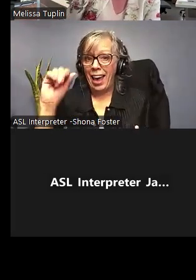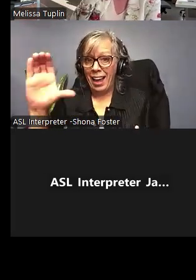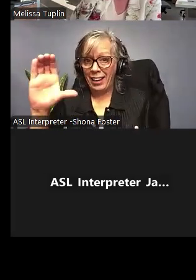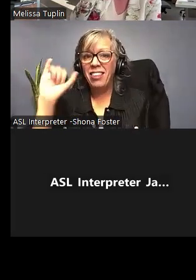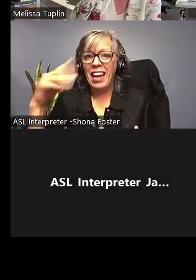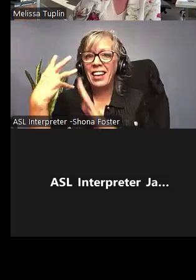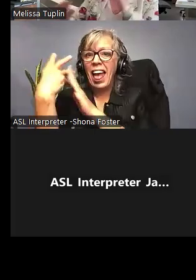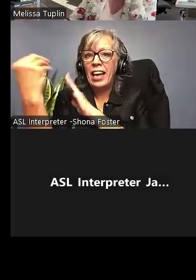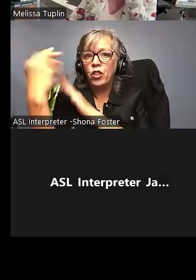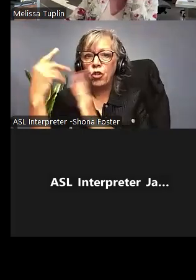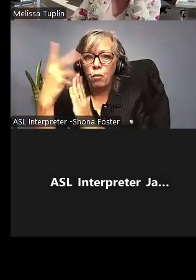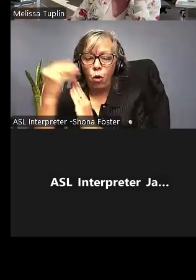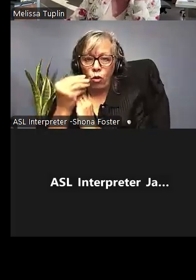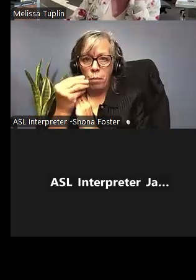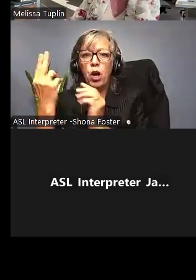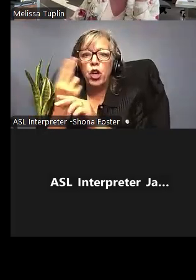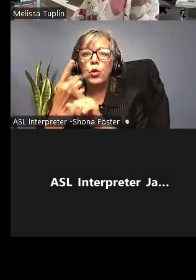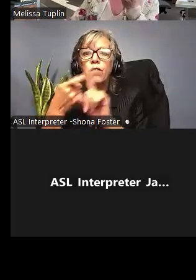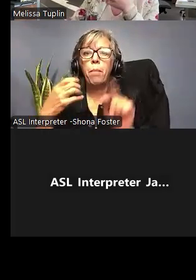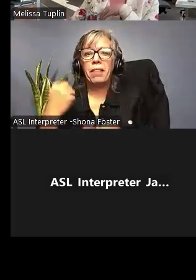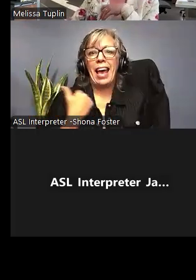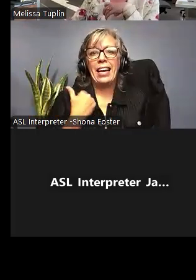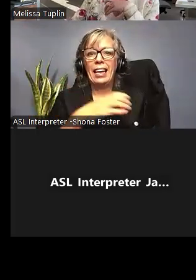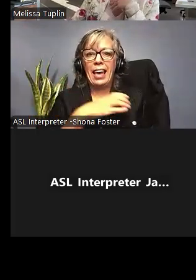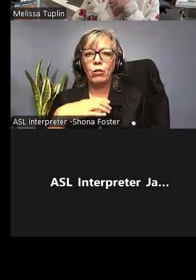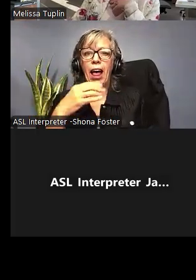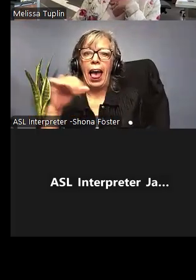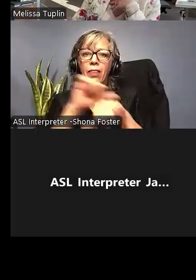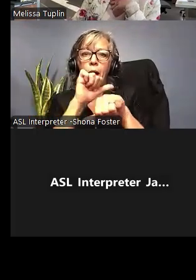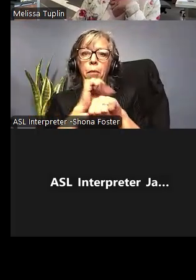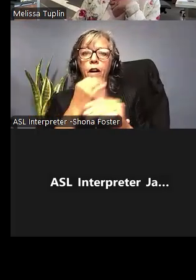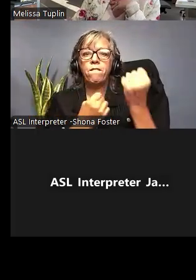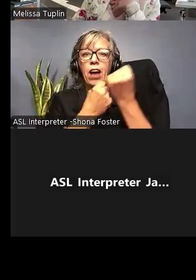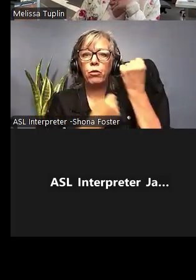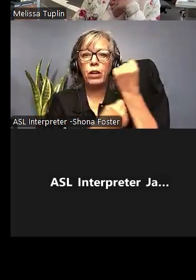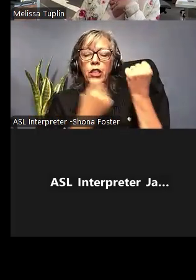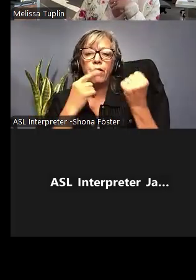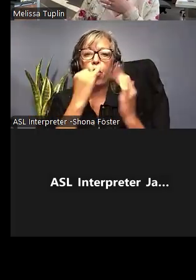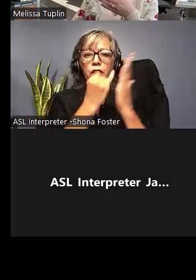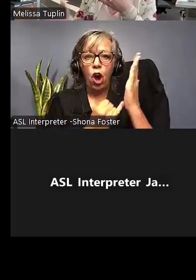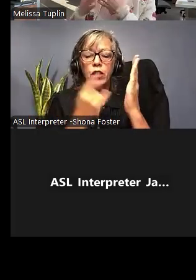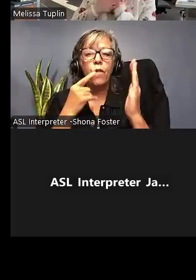that is used by the Canada Council and the Alberta Foundation for the Arts for their data collection.